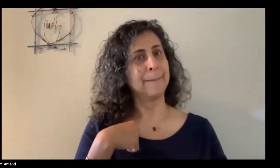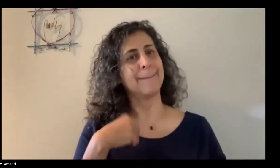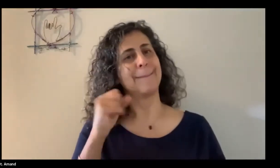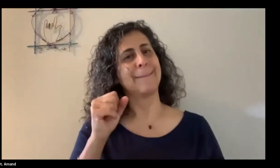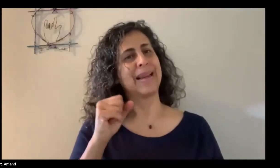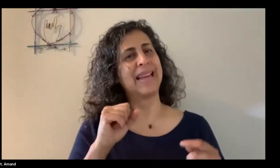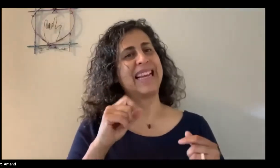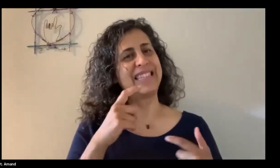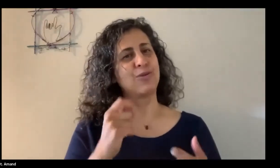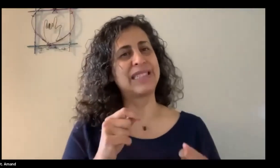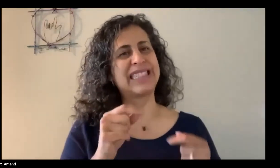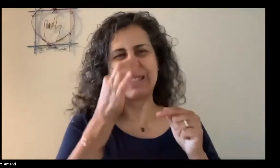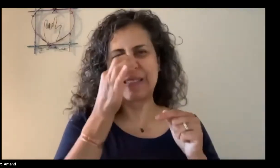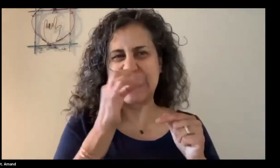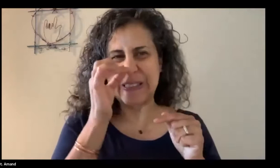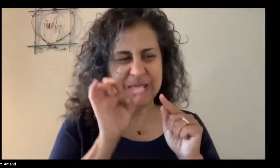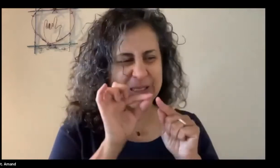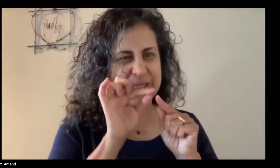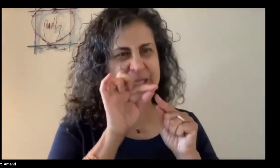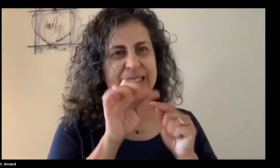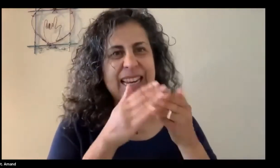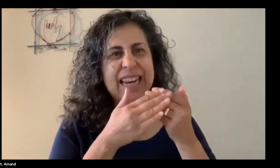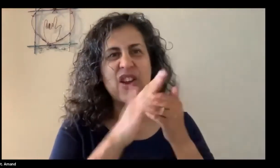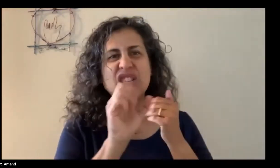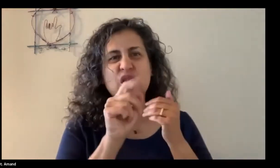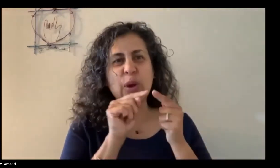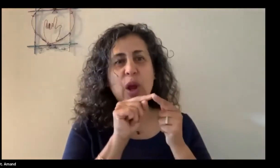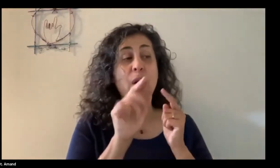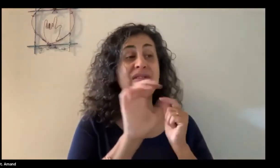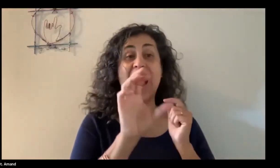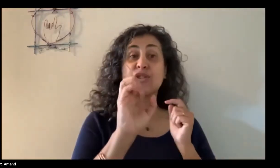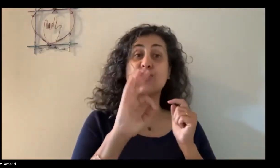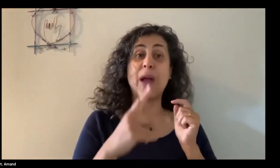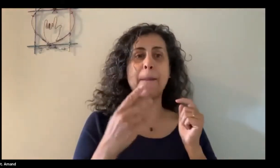that that store, it should have been called Scrap